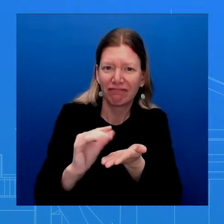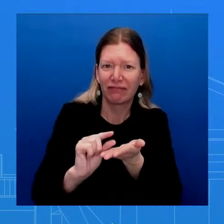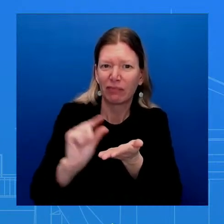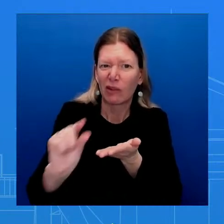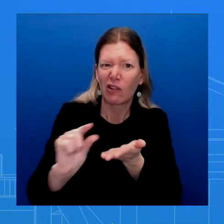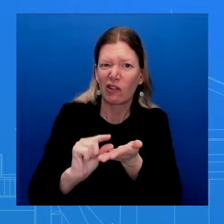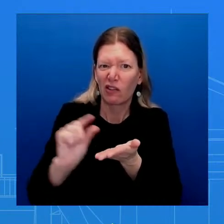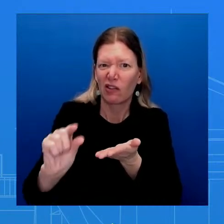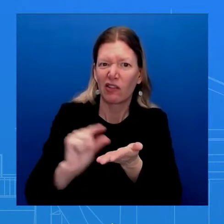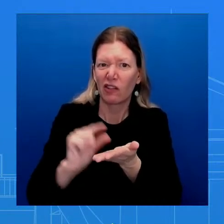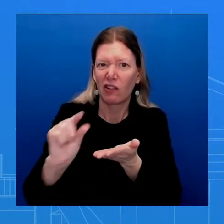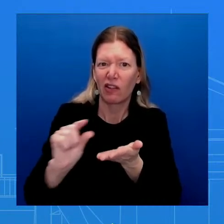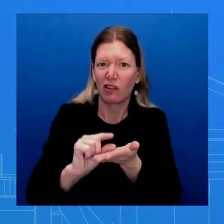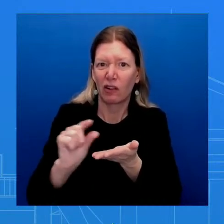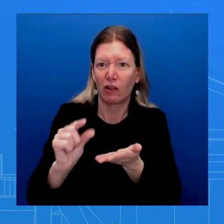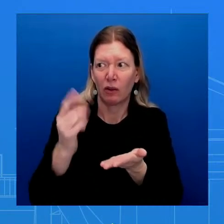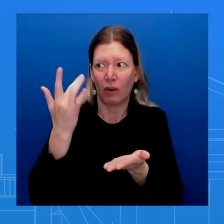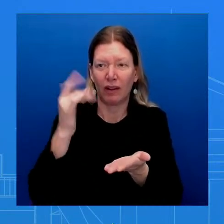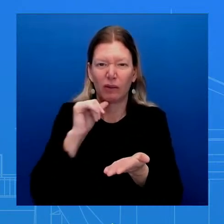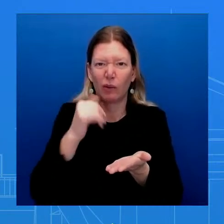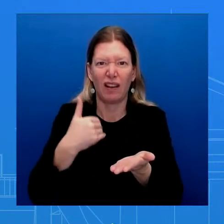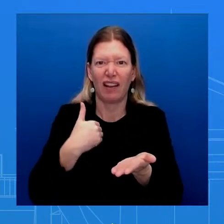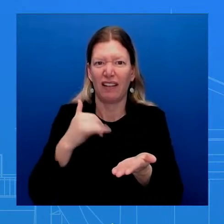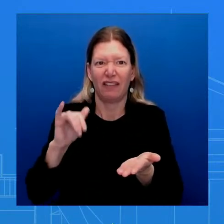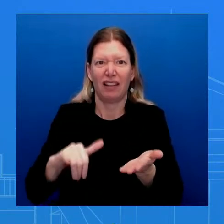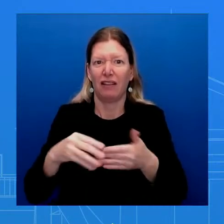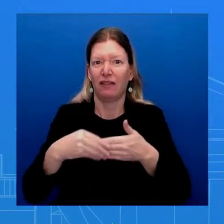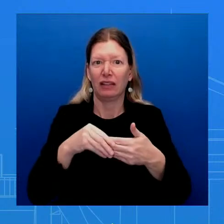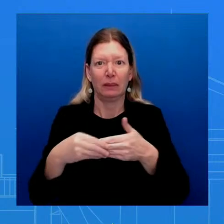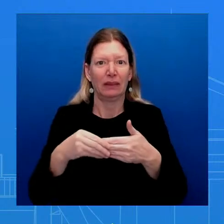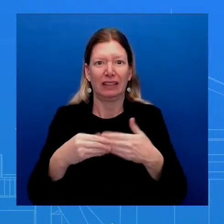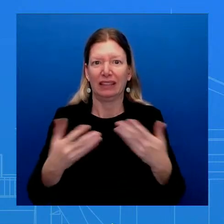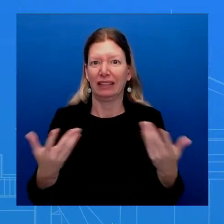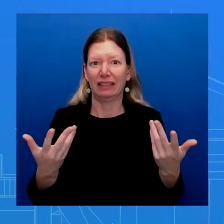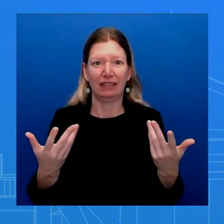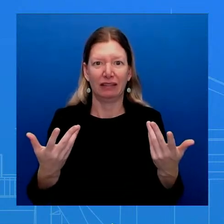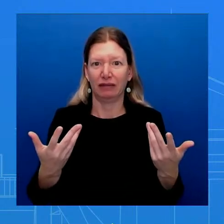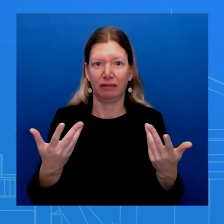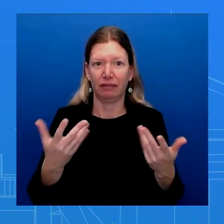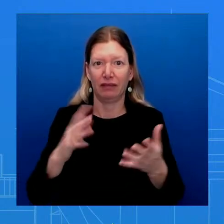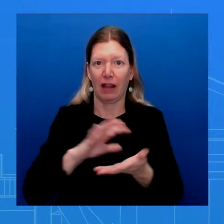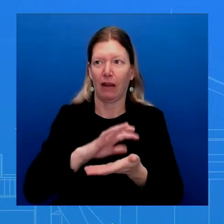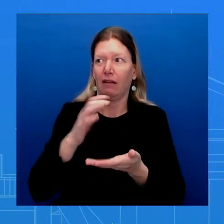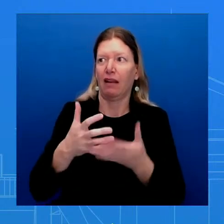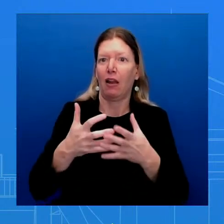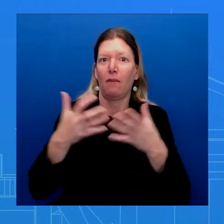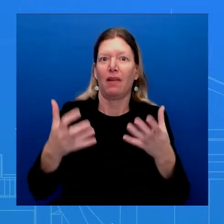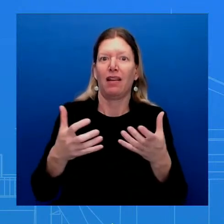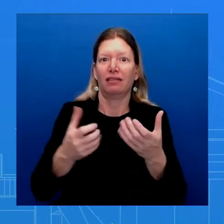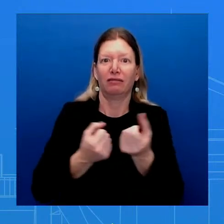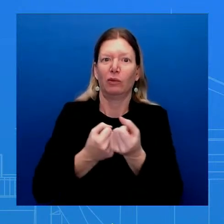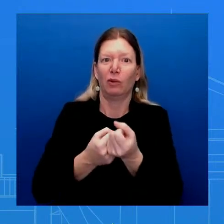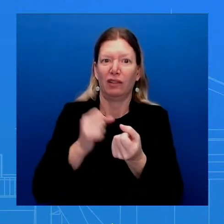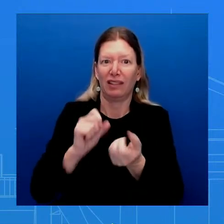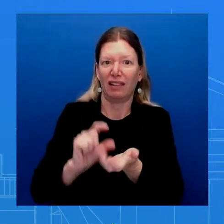that we once had in terms of the amount of aid that can be given in each and every package. And, look, we're in -- we're in a critical time here.